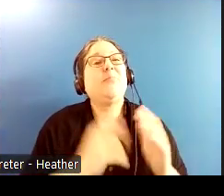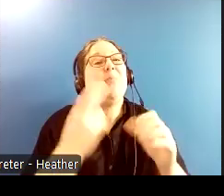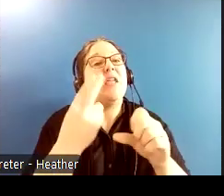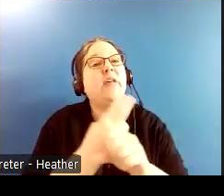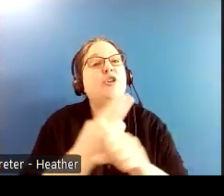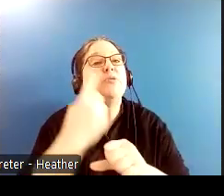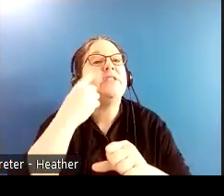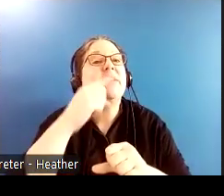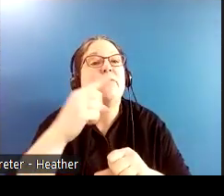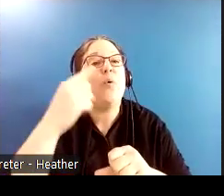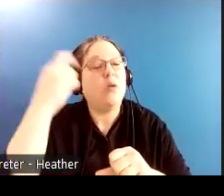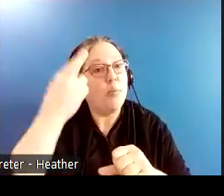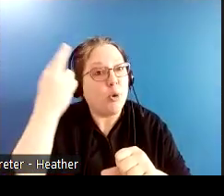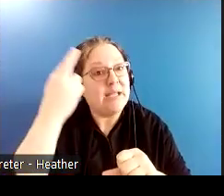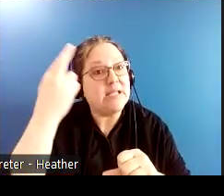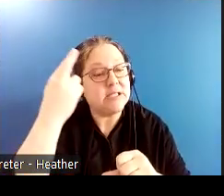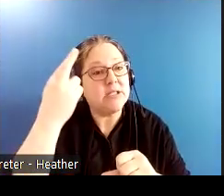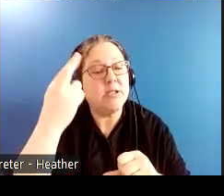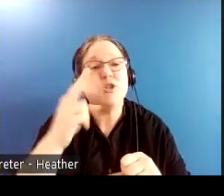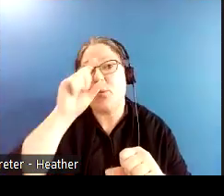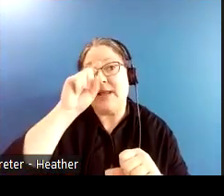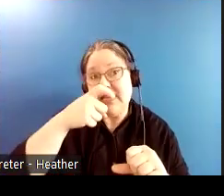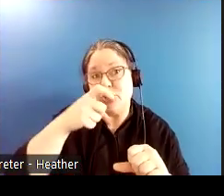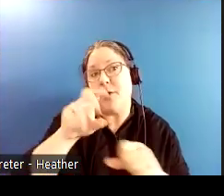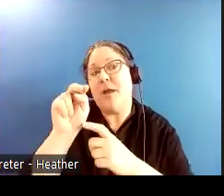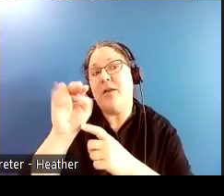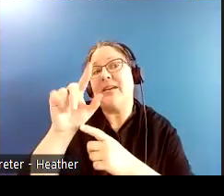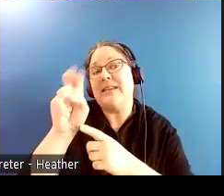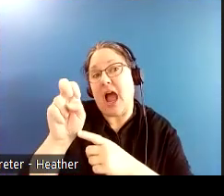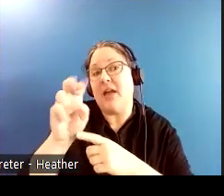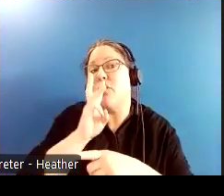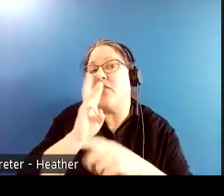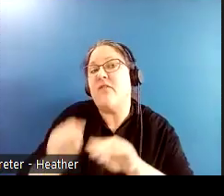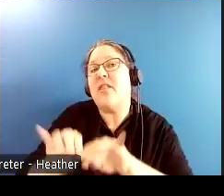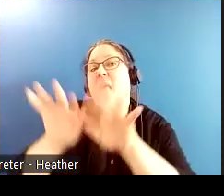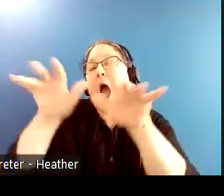purposes. So, like I said, in Egypt, the Nile floods every year. And this is really important